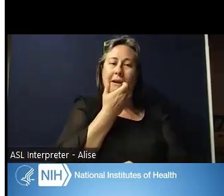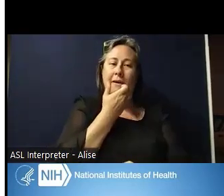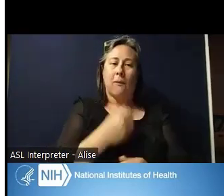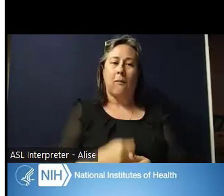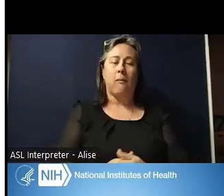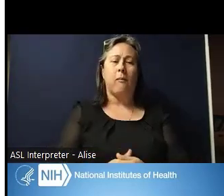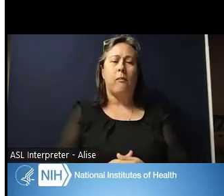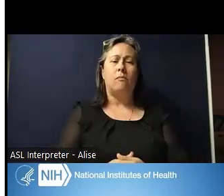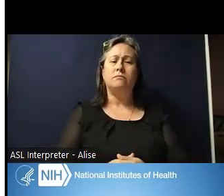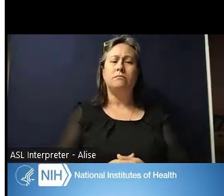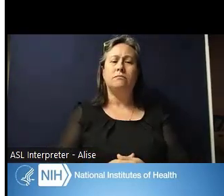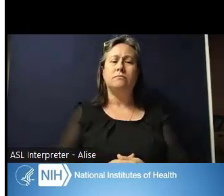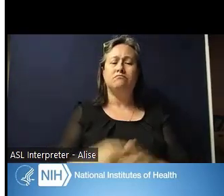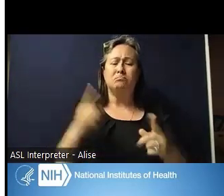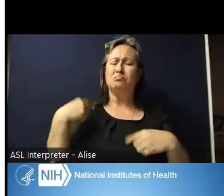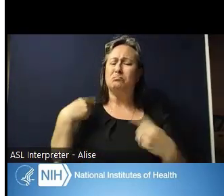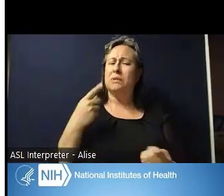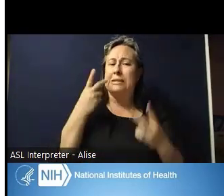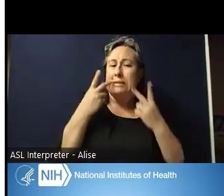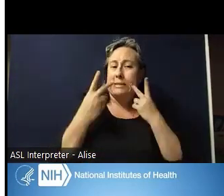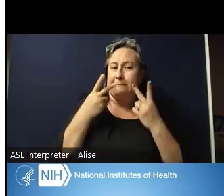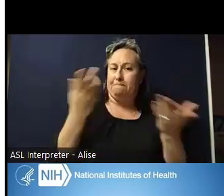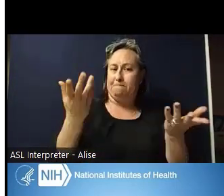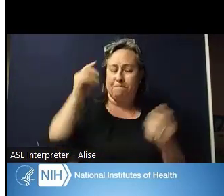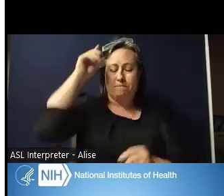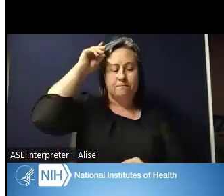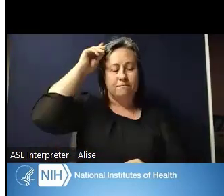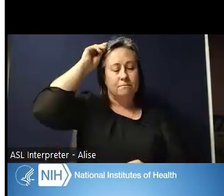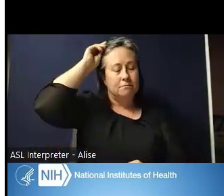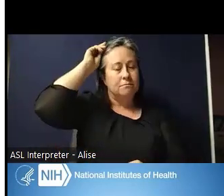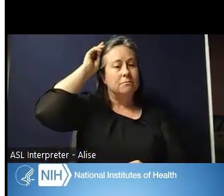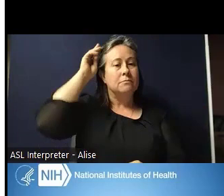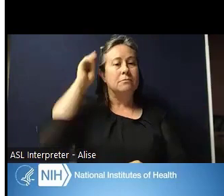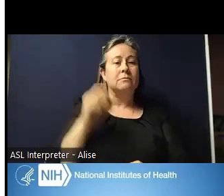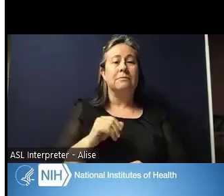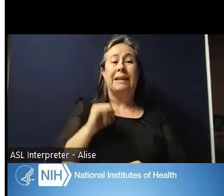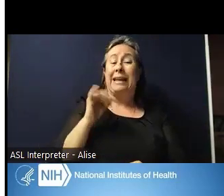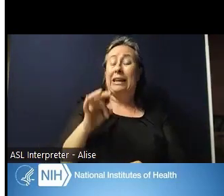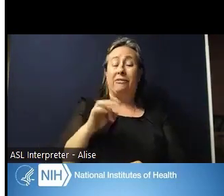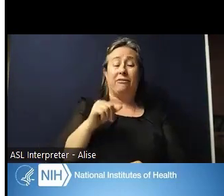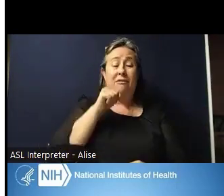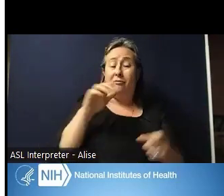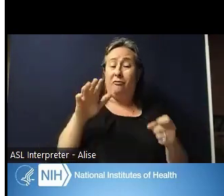What have we seen thus far? The failure to make complete disclosures,